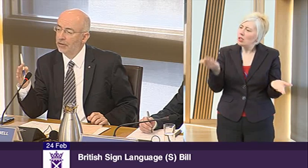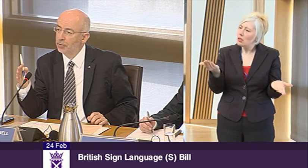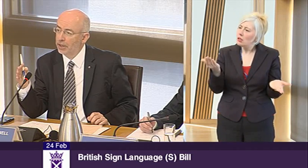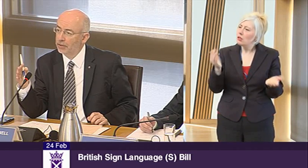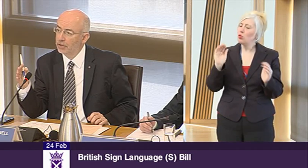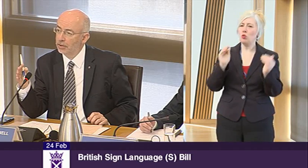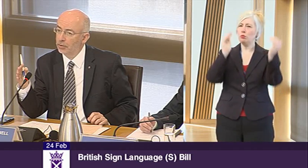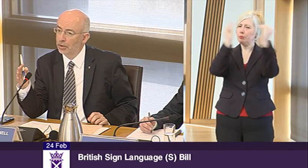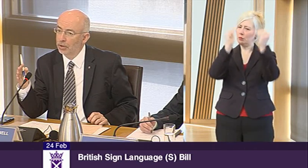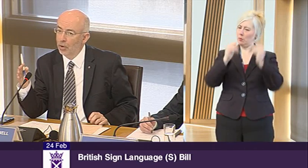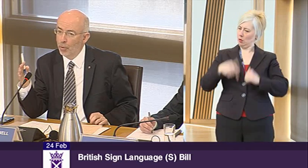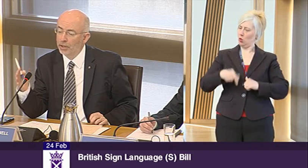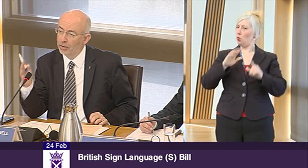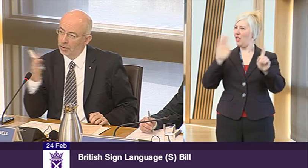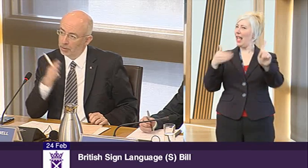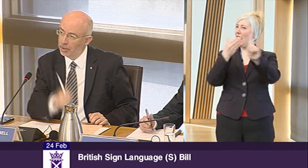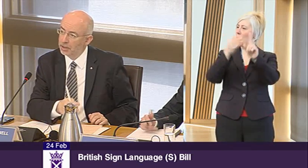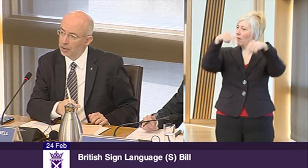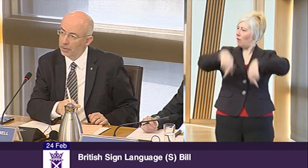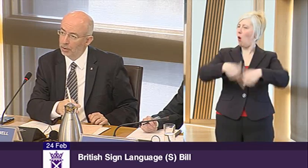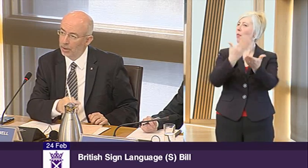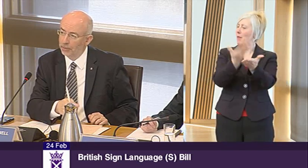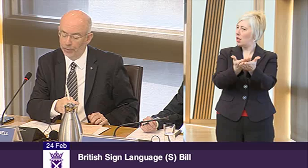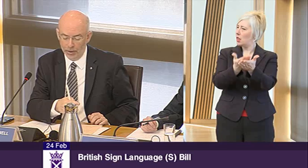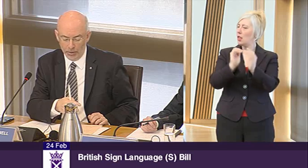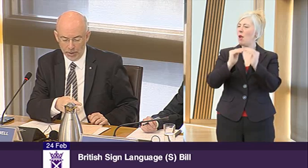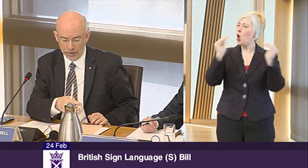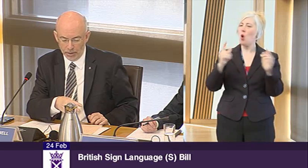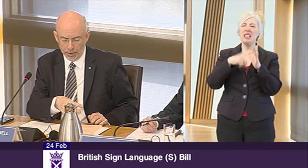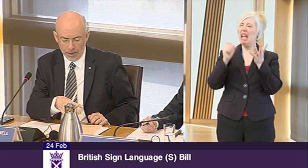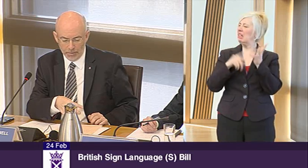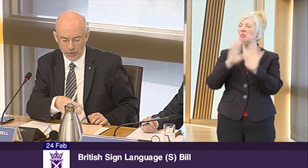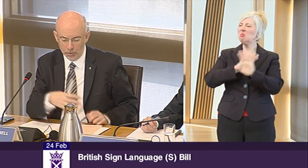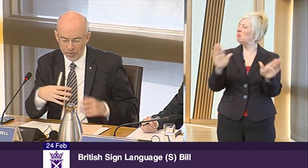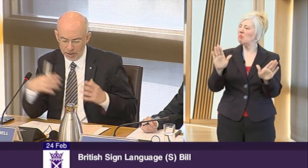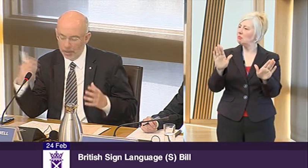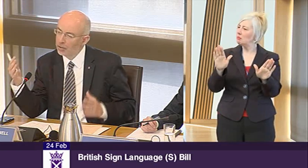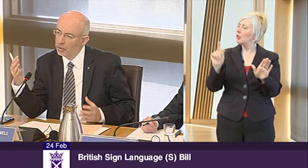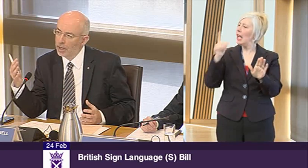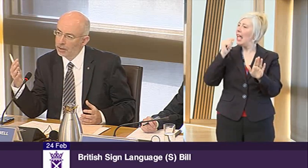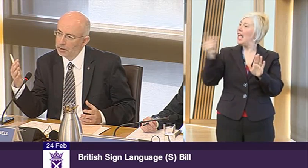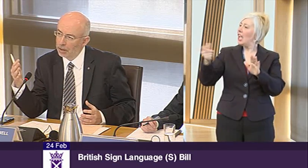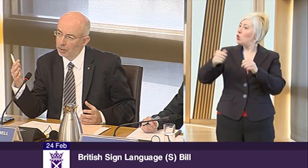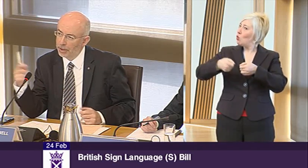sufficient to meet the objectives that you hope that the bill will meet. Will you expand